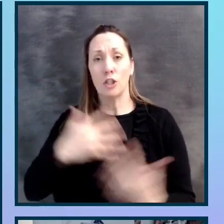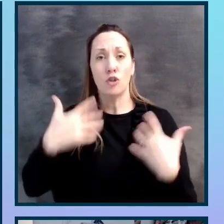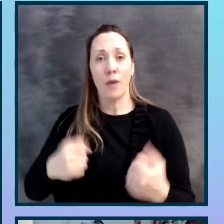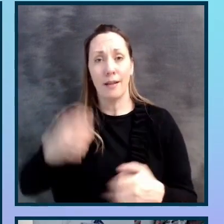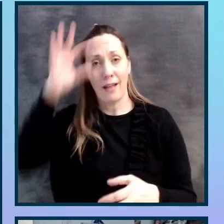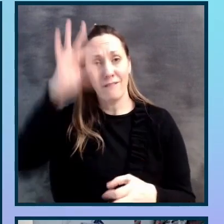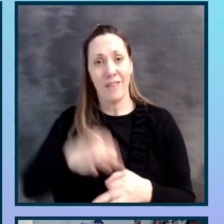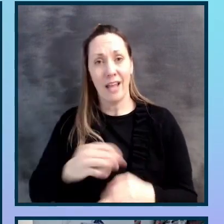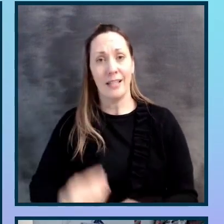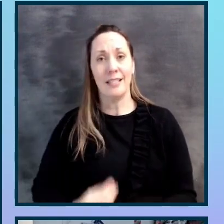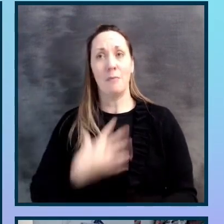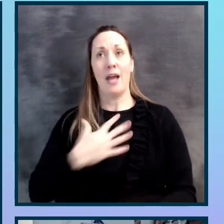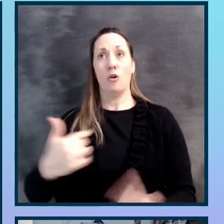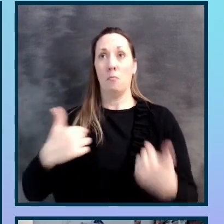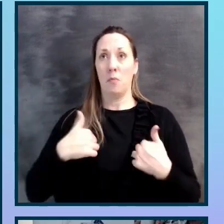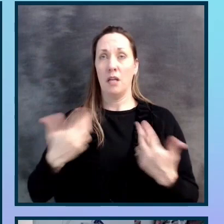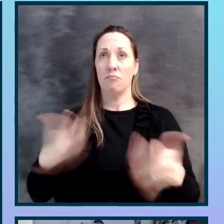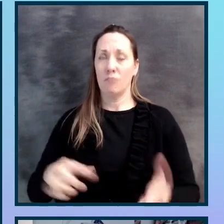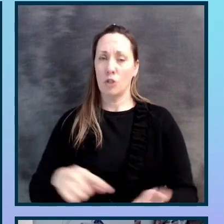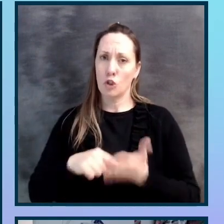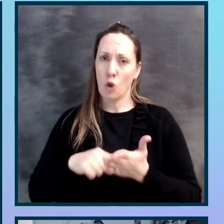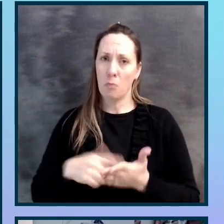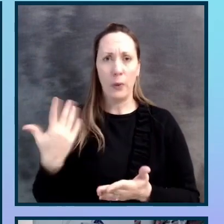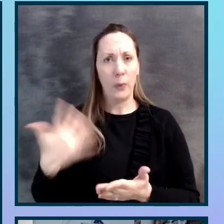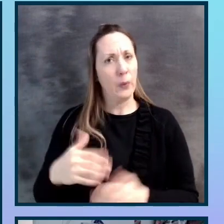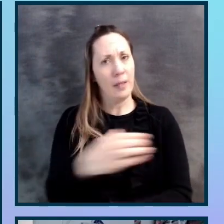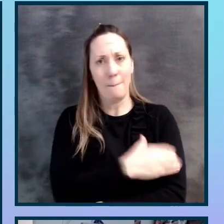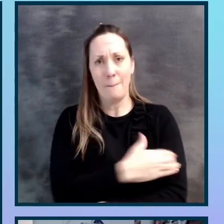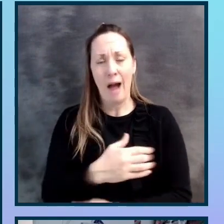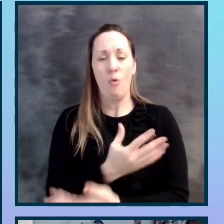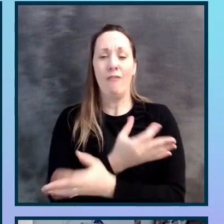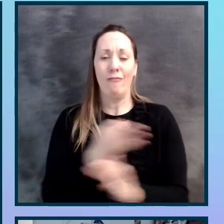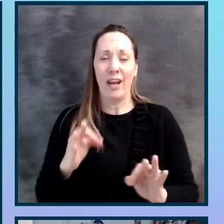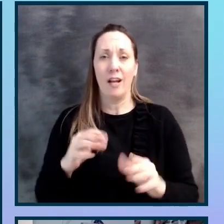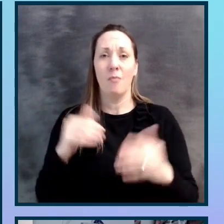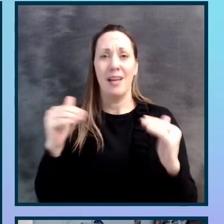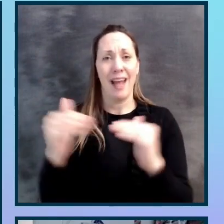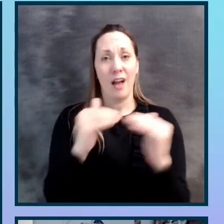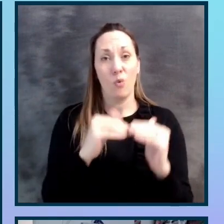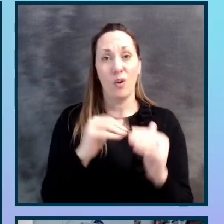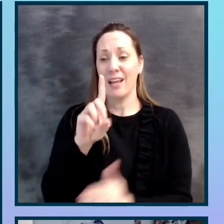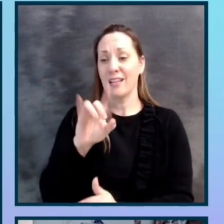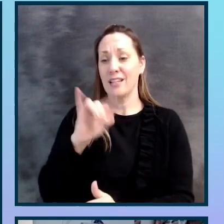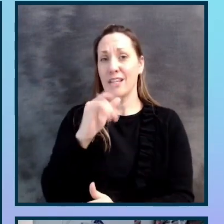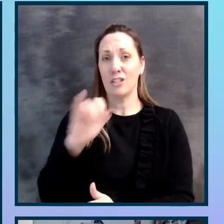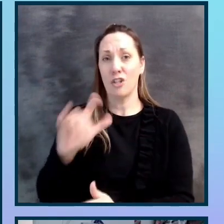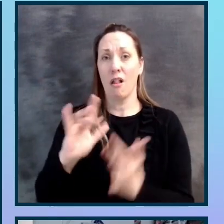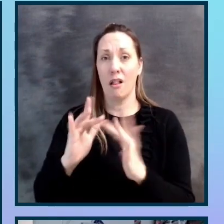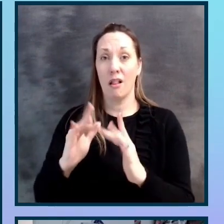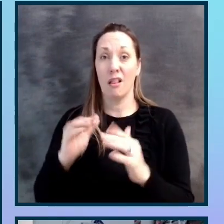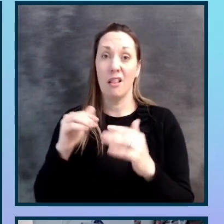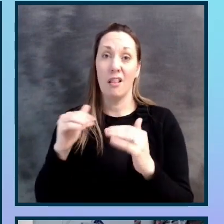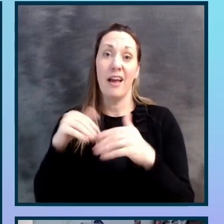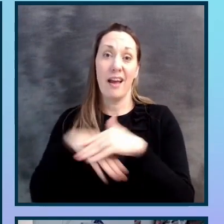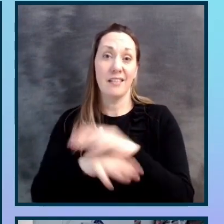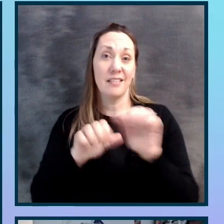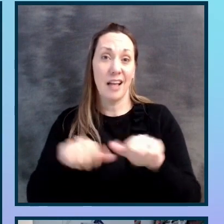inspire me and has shown me the power, freedom, and equity that digital accessibility can bring. So let's talk about